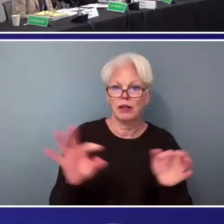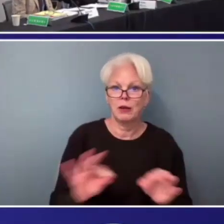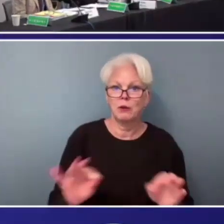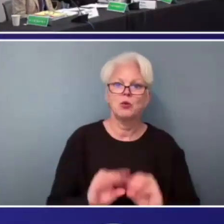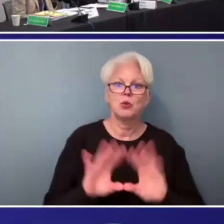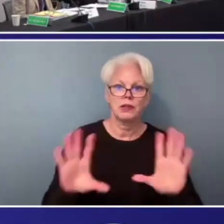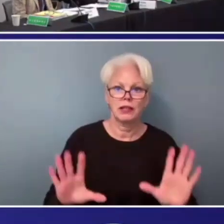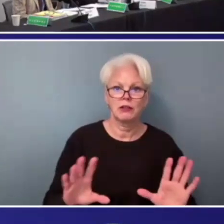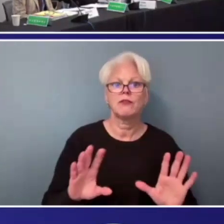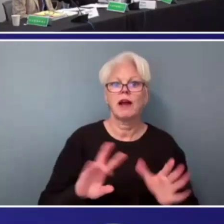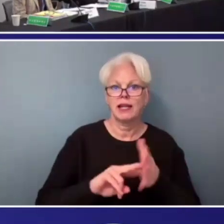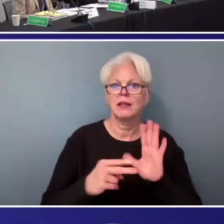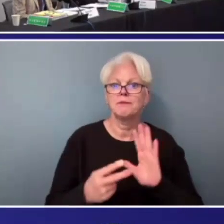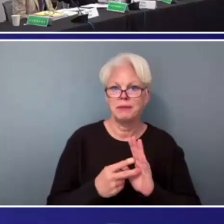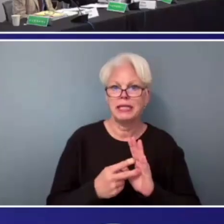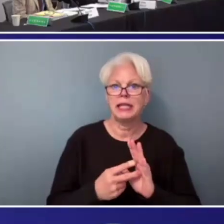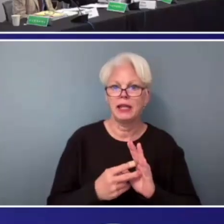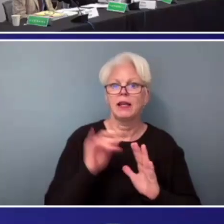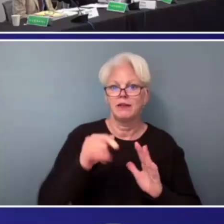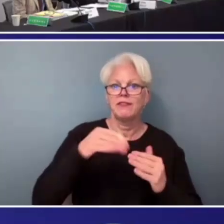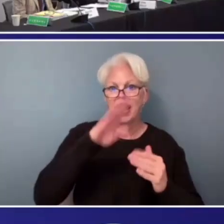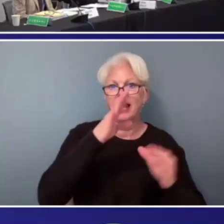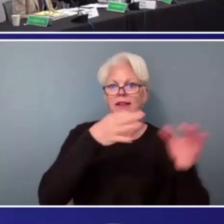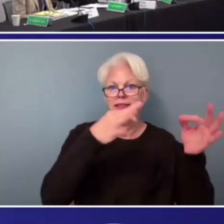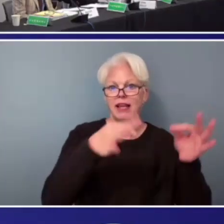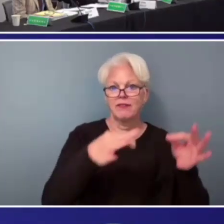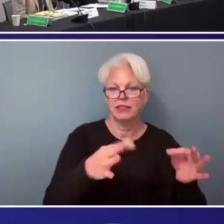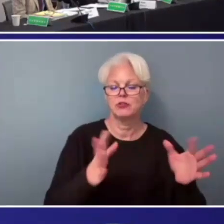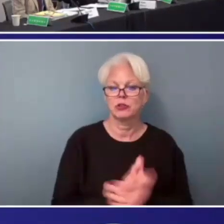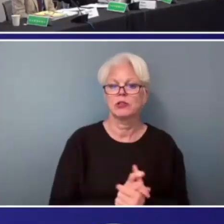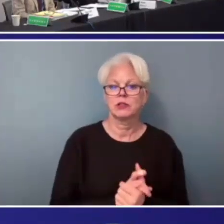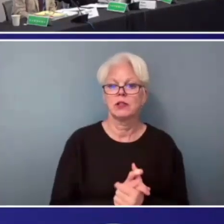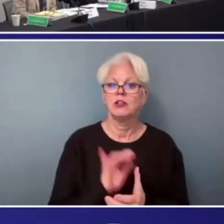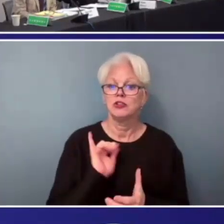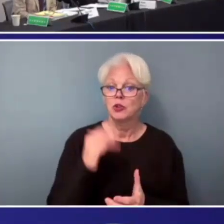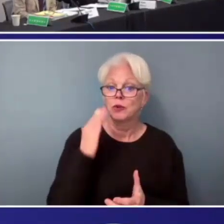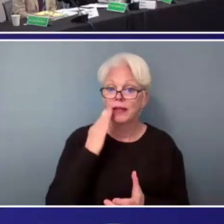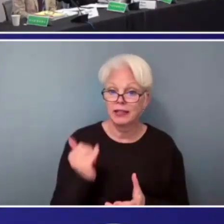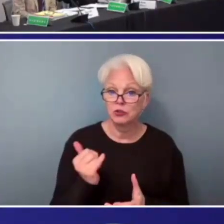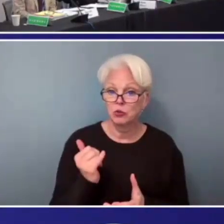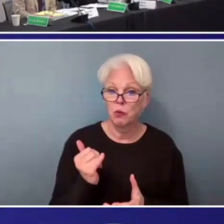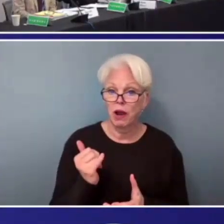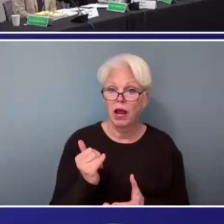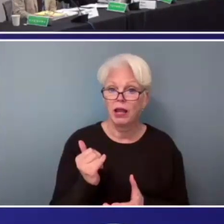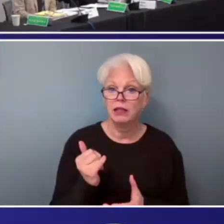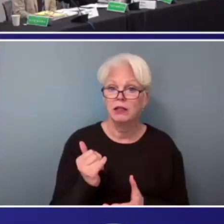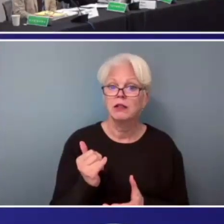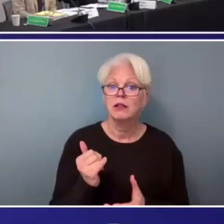668.2 definition. So that is why there is no strikeout